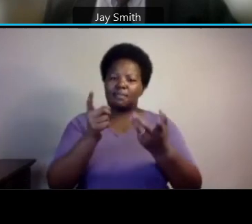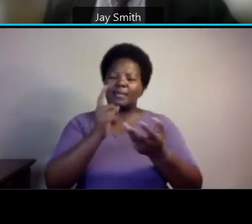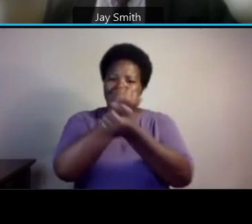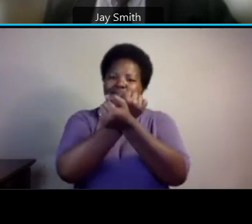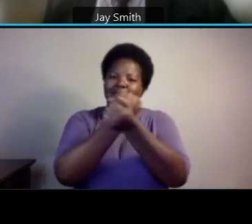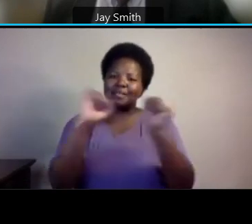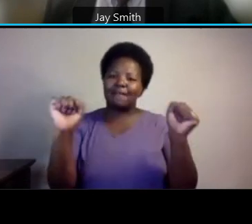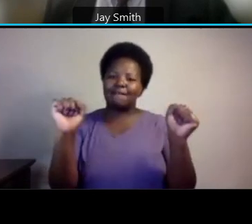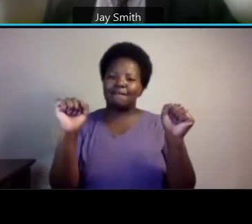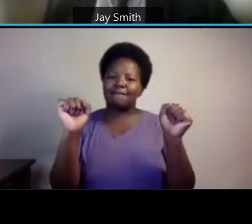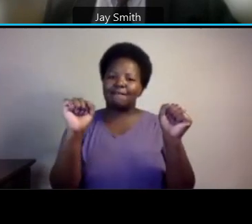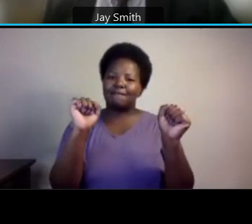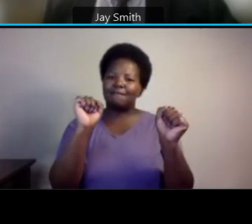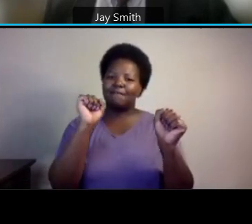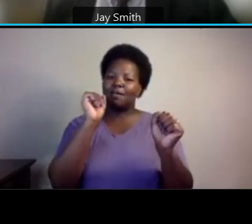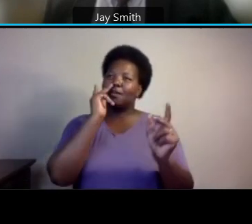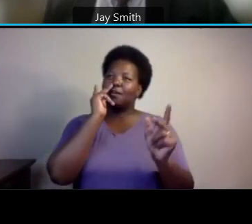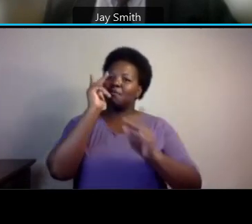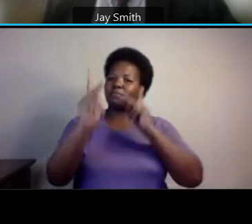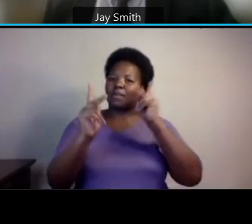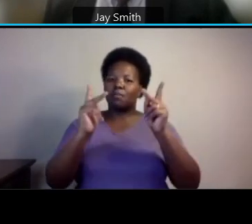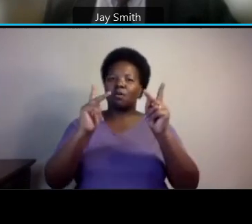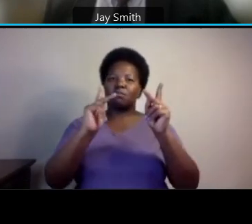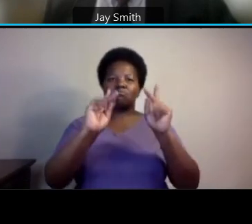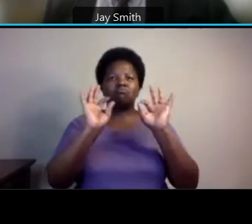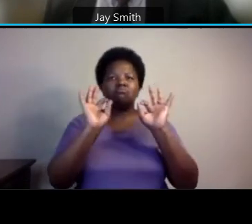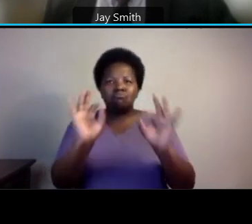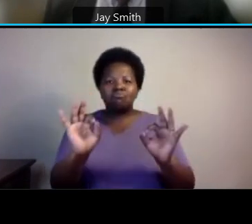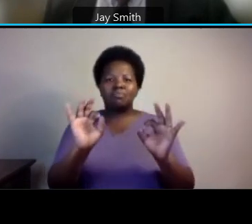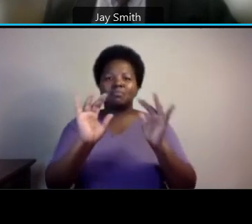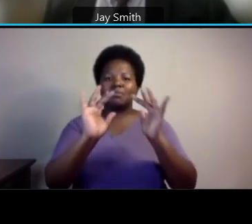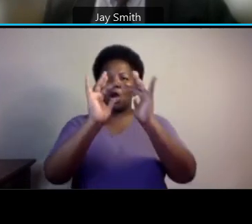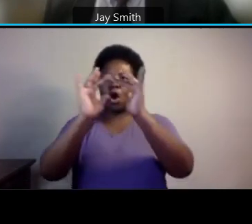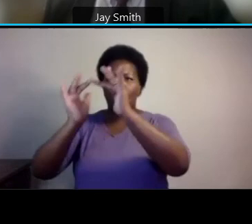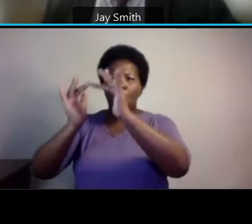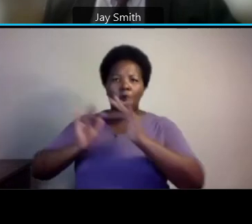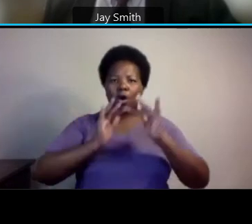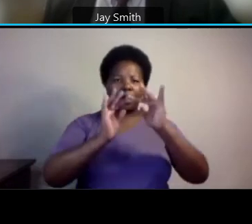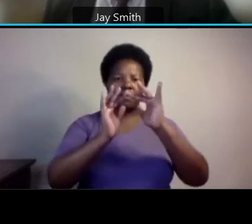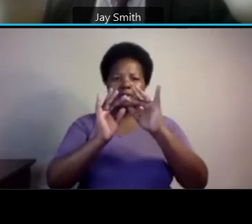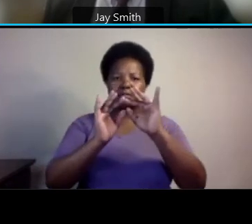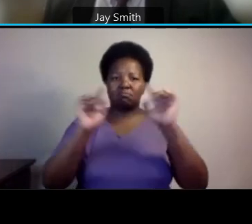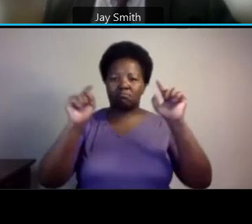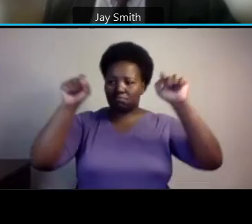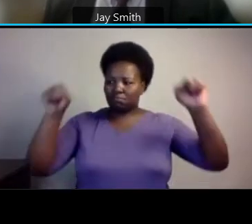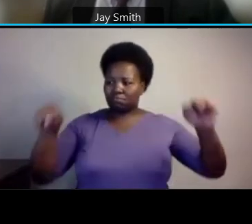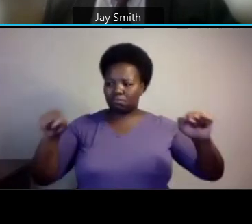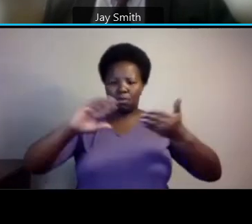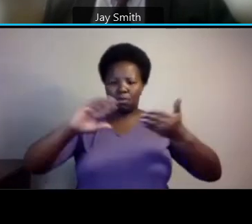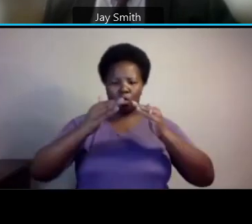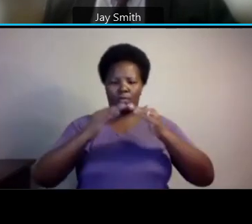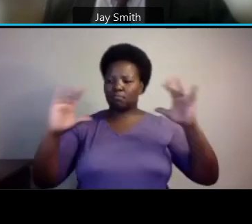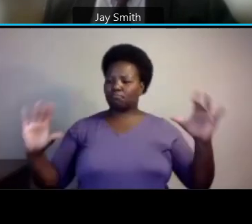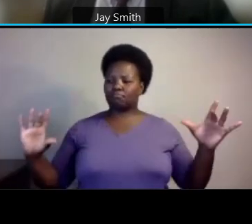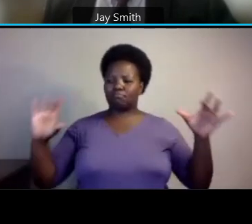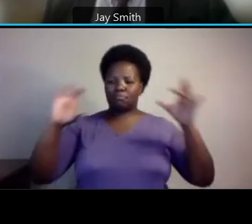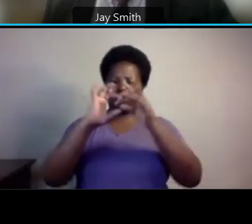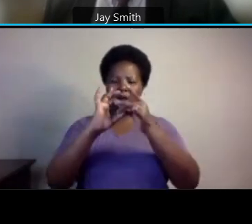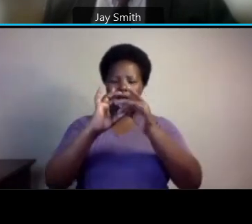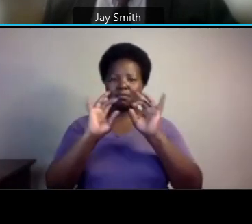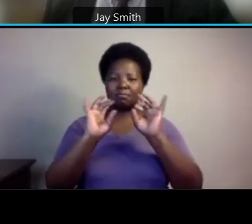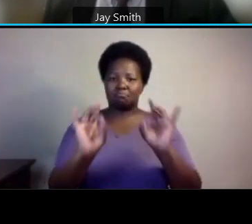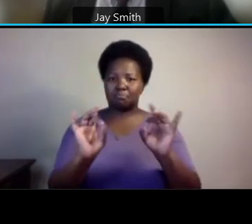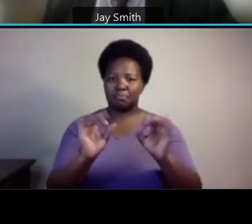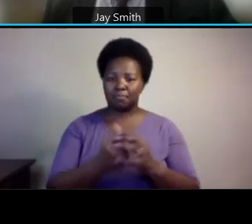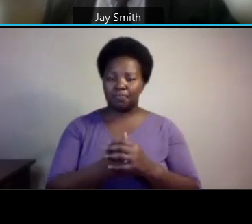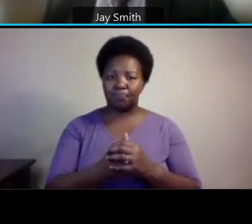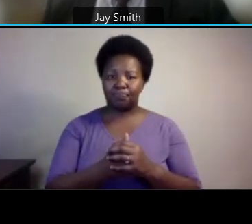community connectivity to the adjacent communities um and you know anybody who uses this knows how